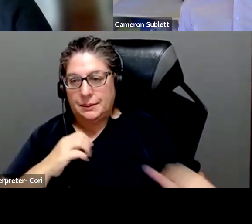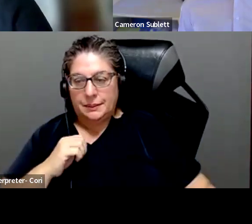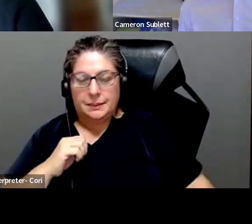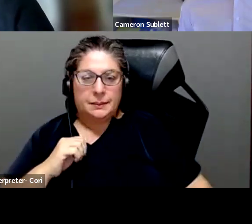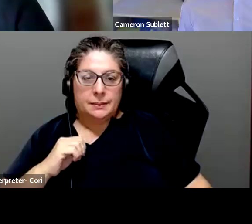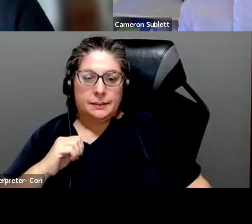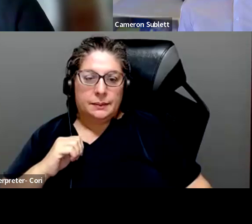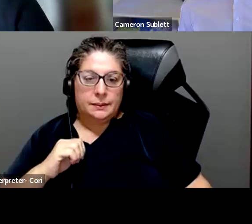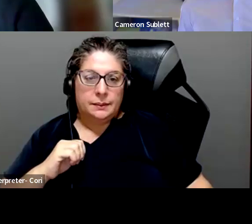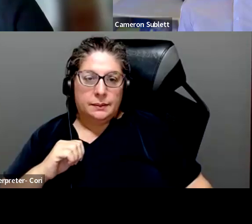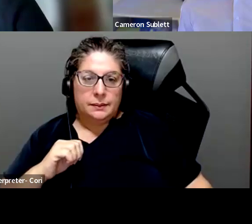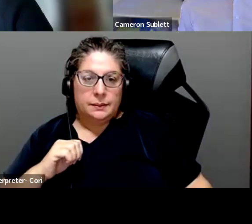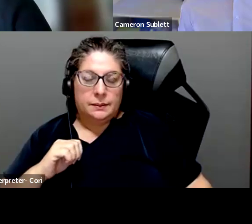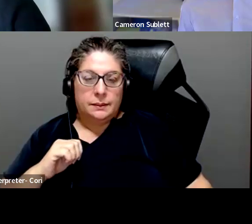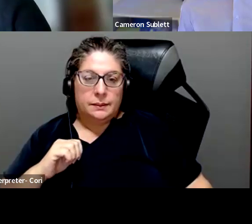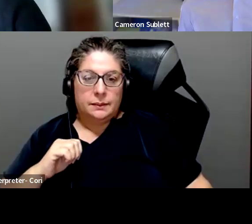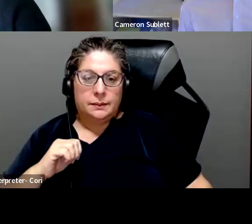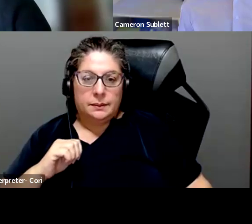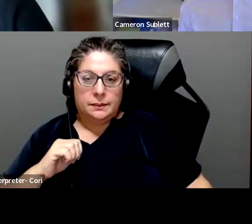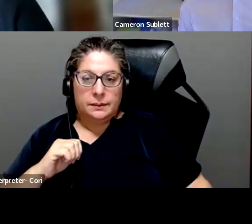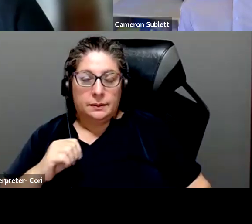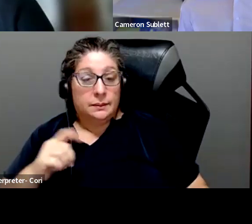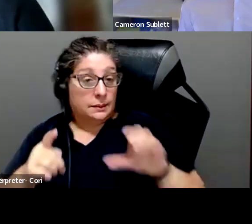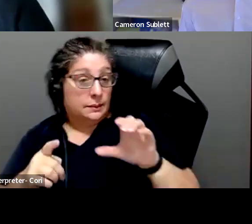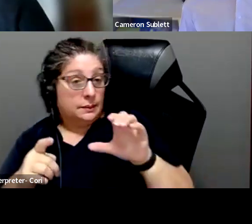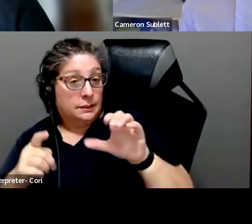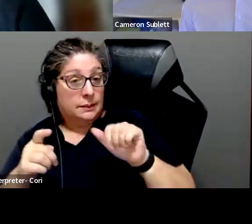Cameron, I will let you take that one.